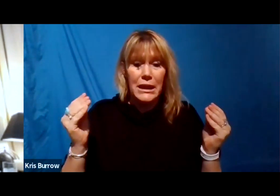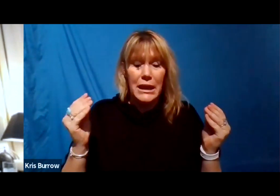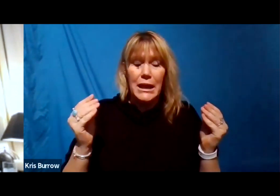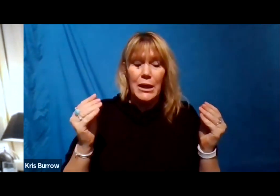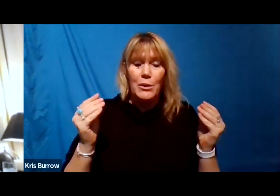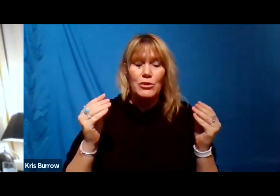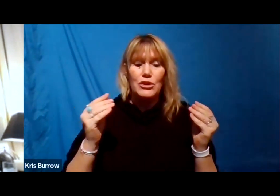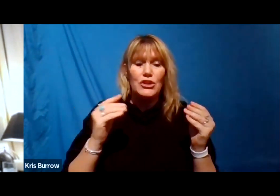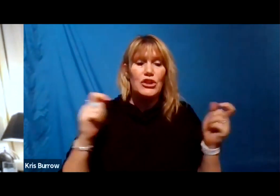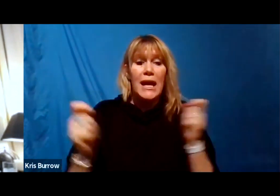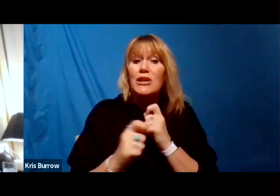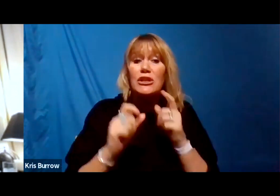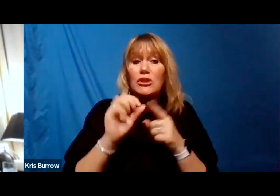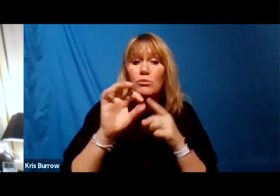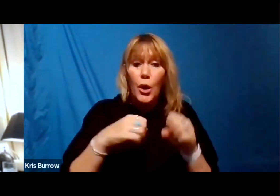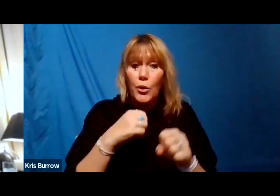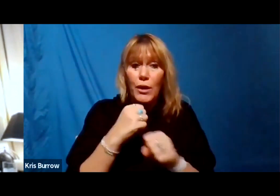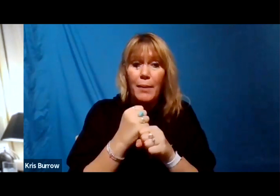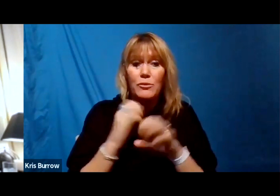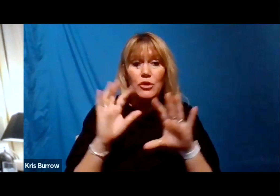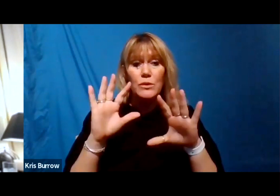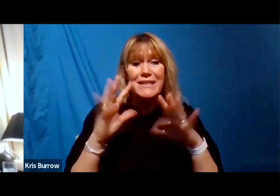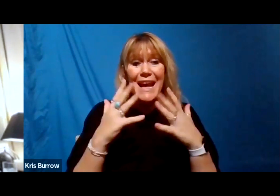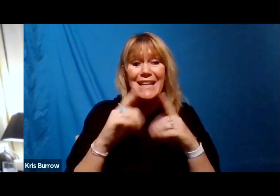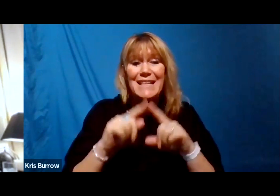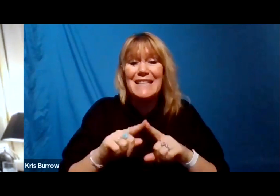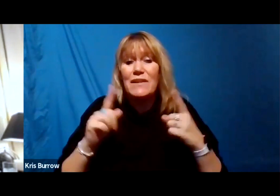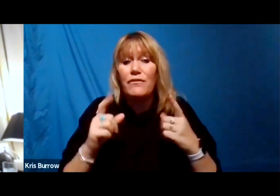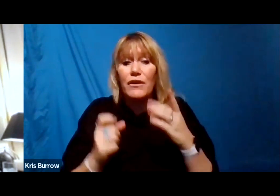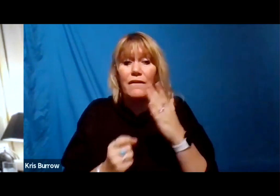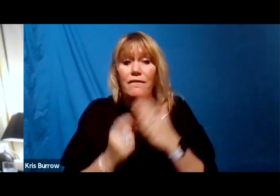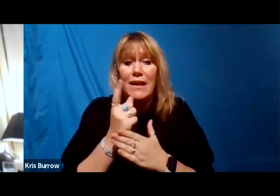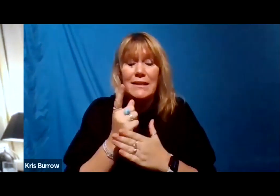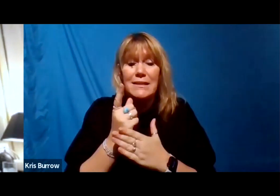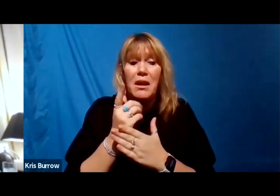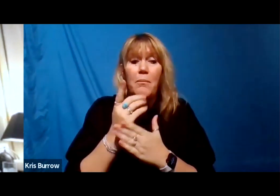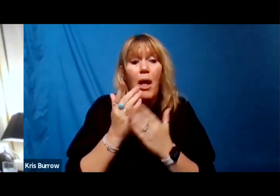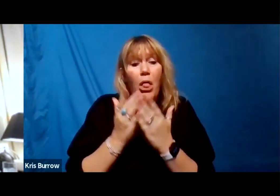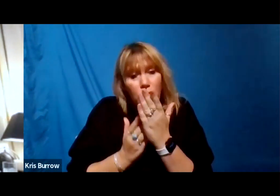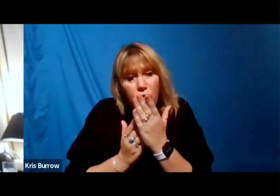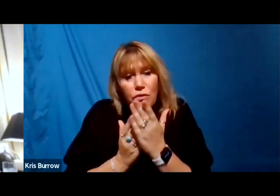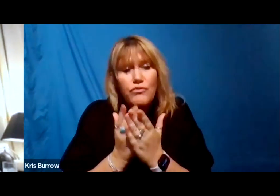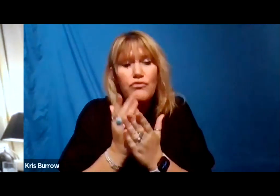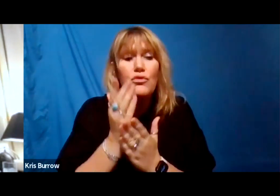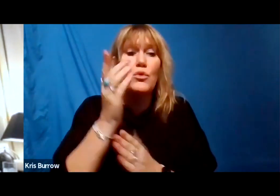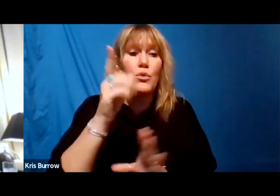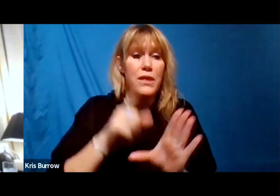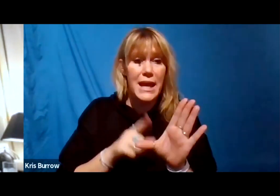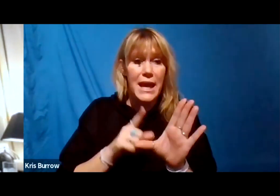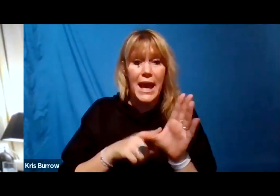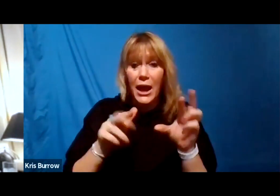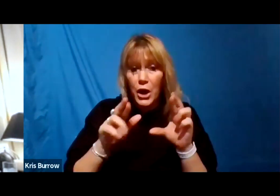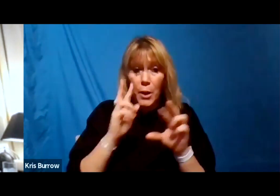events spread through the year from 2023-2024 onwards, and I hope to see you all there.